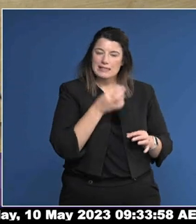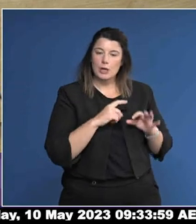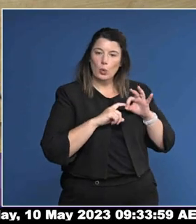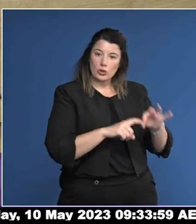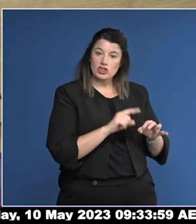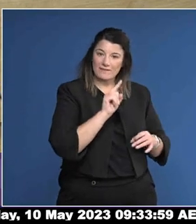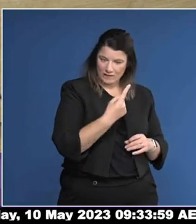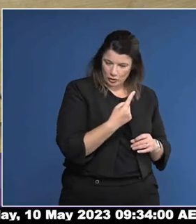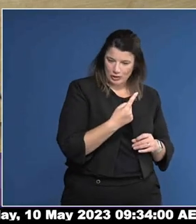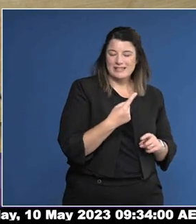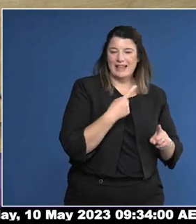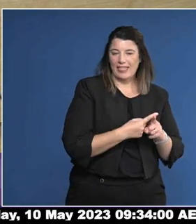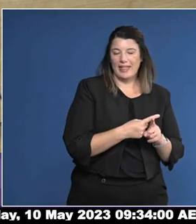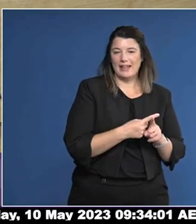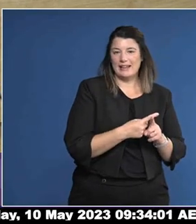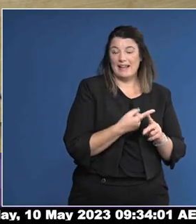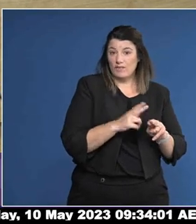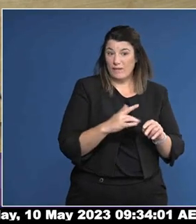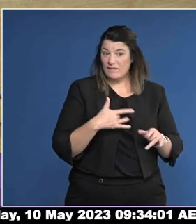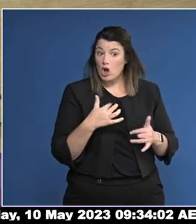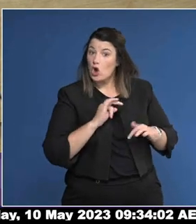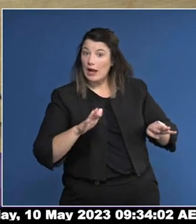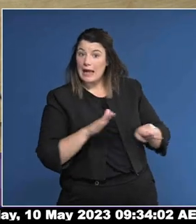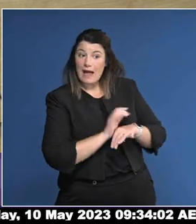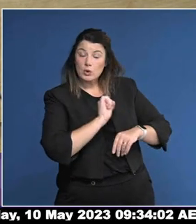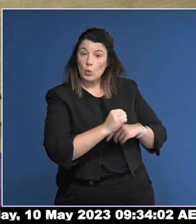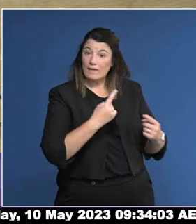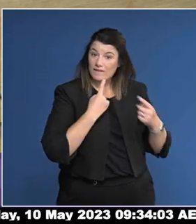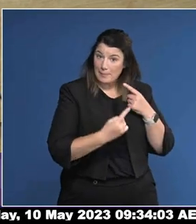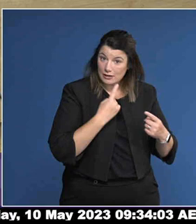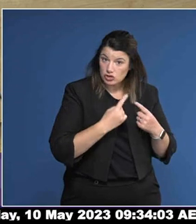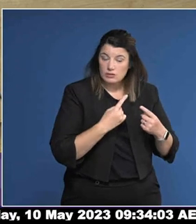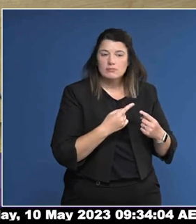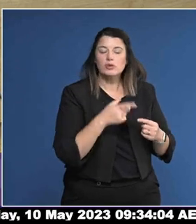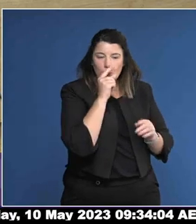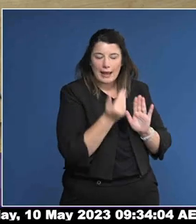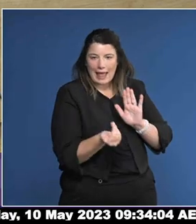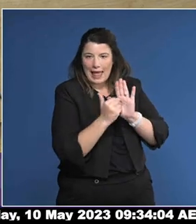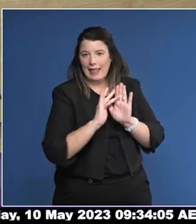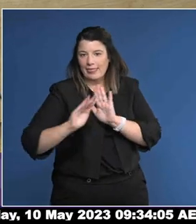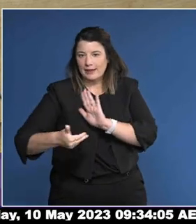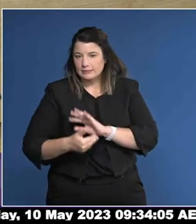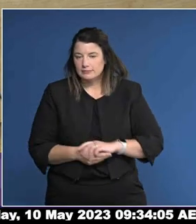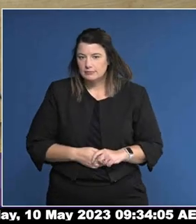Okay. MS EASTMAN: But if you feel that you need, after the questions I'm about to ask you, the opportunity to do that, let me know.